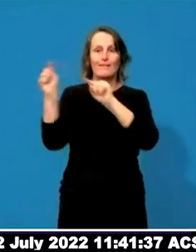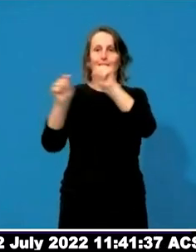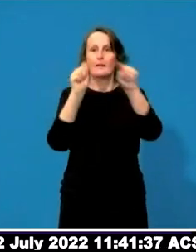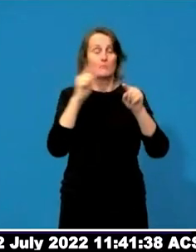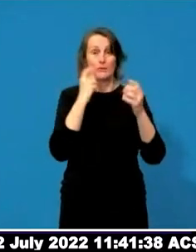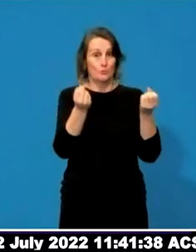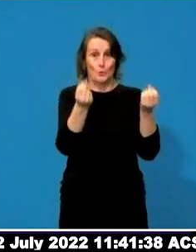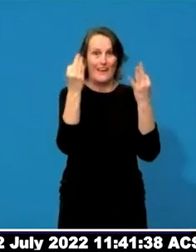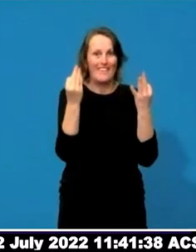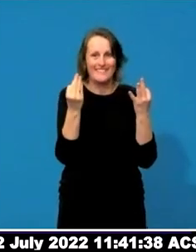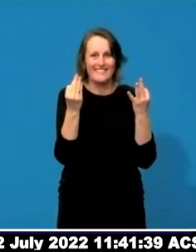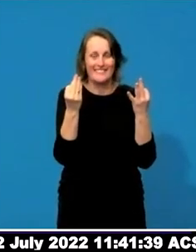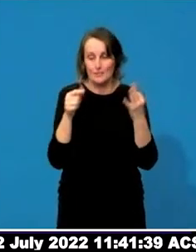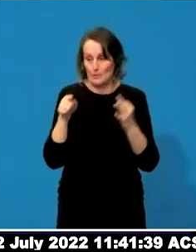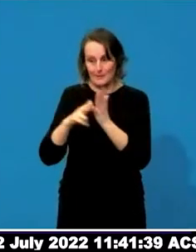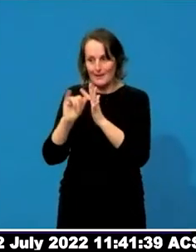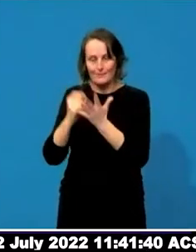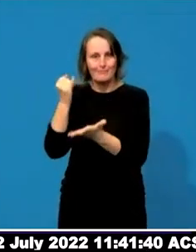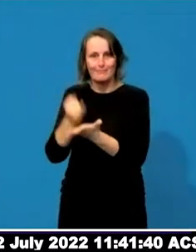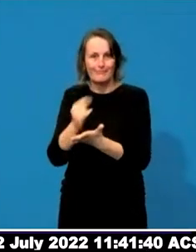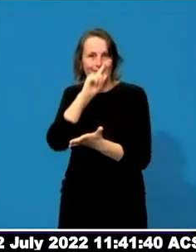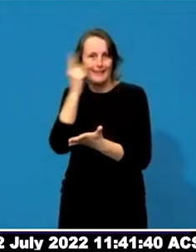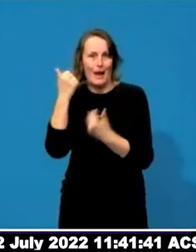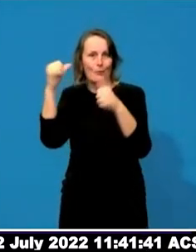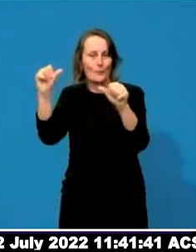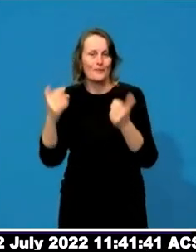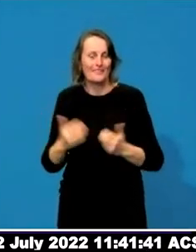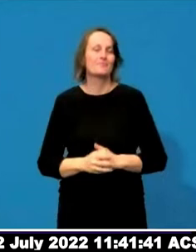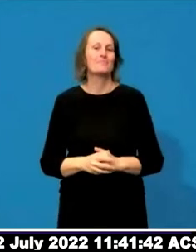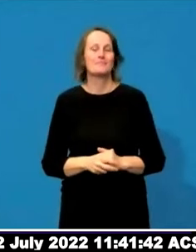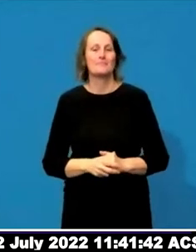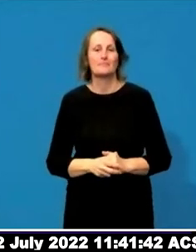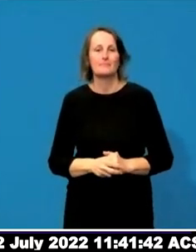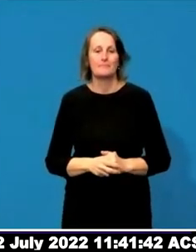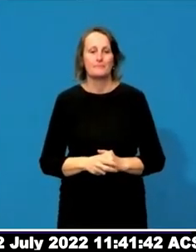That's a comment and I won't delay in Mr Griffin any further at this point.